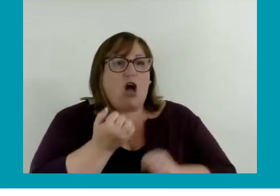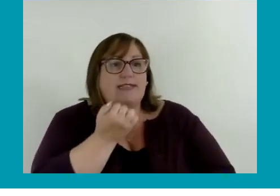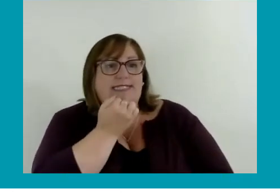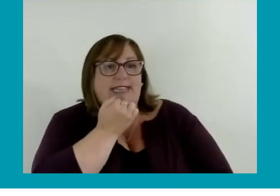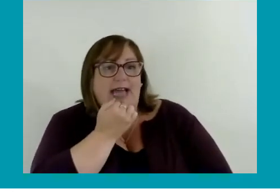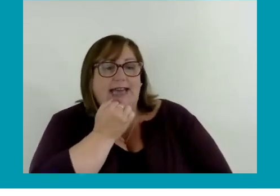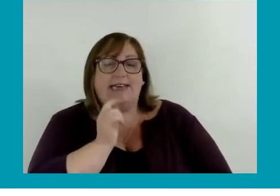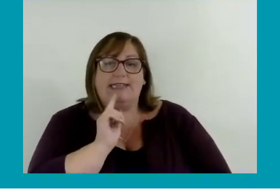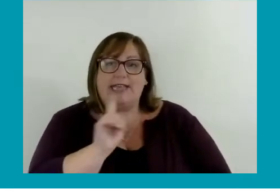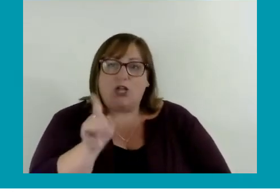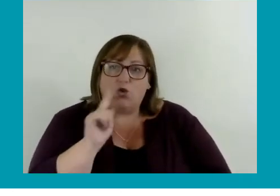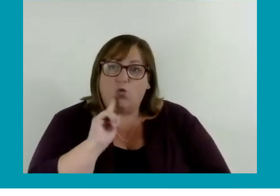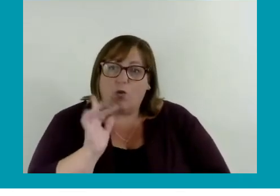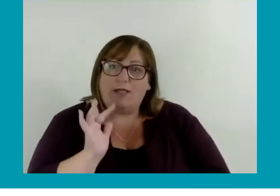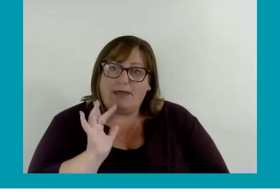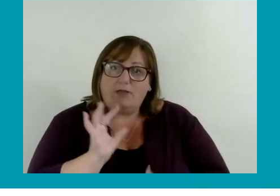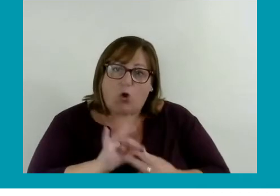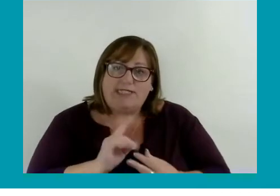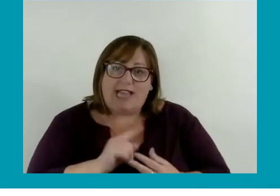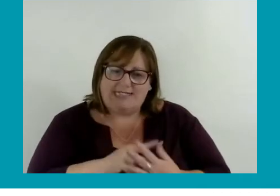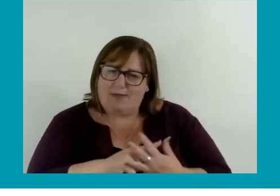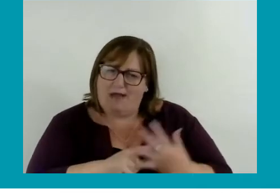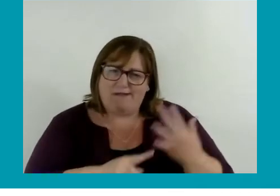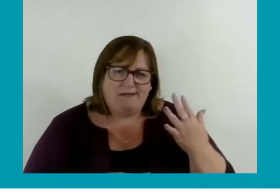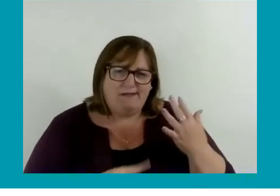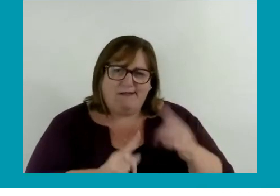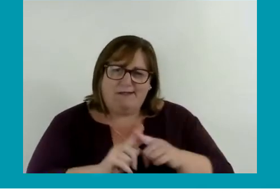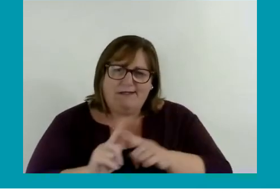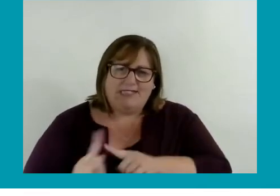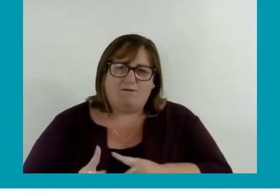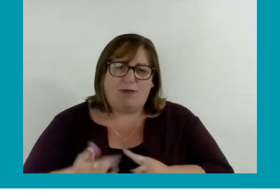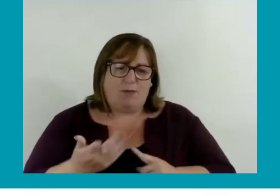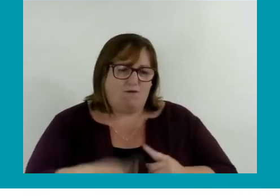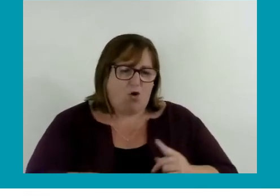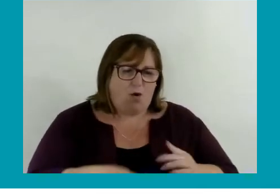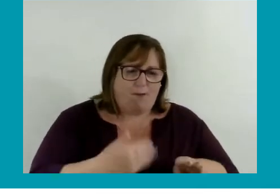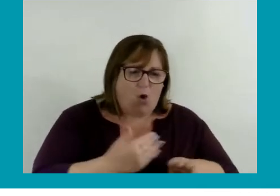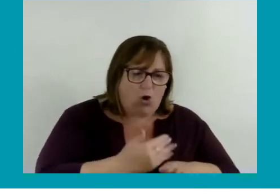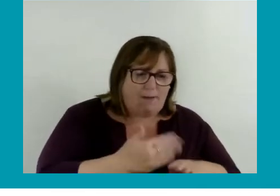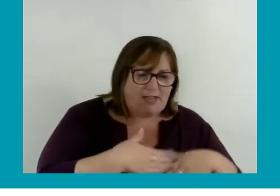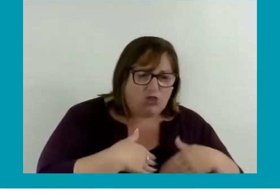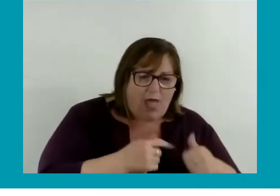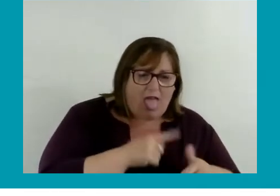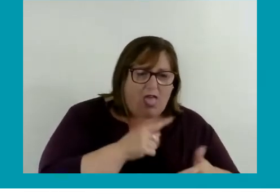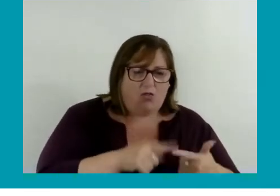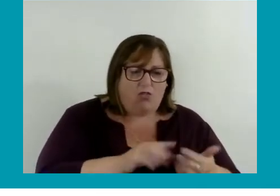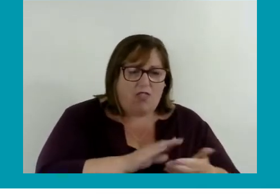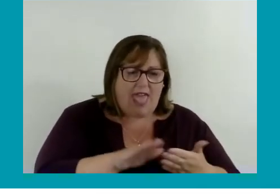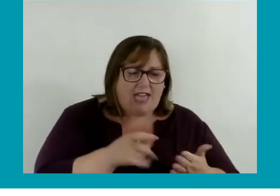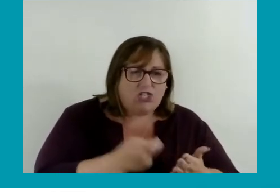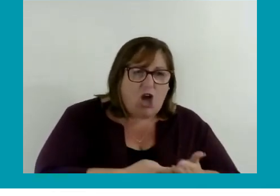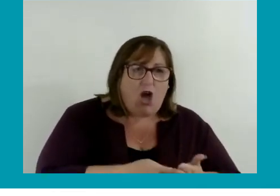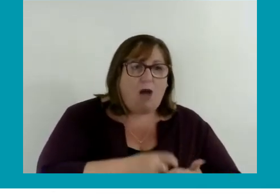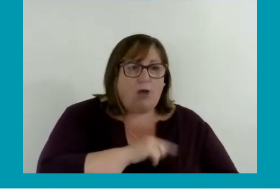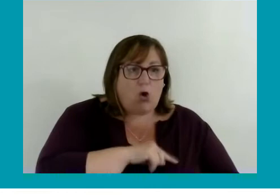uh from occupational health and hr because you disclosed so that we can make sure everything's